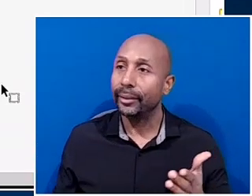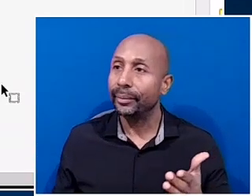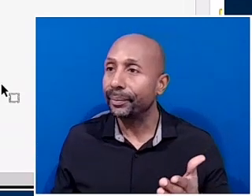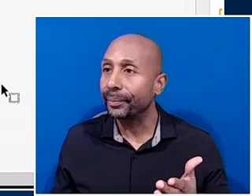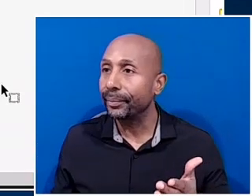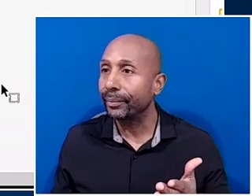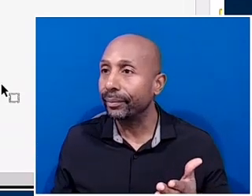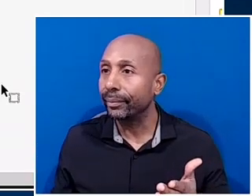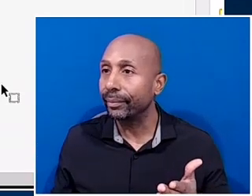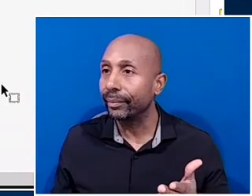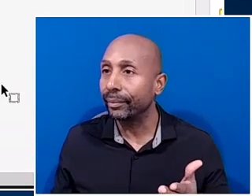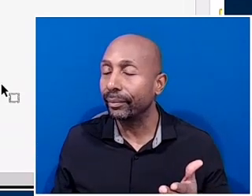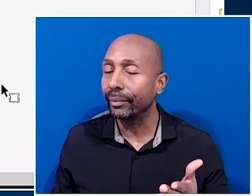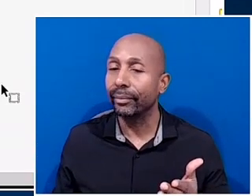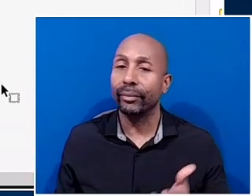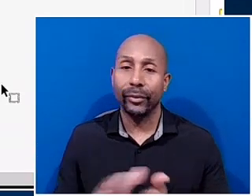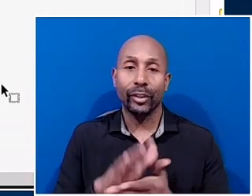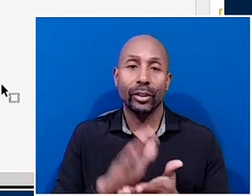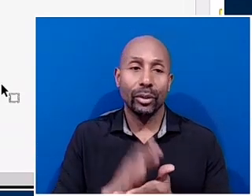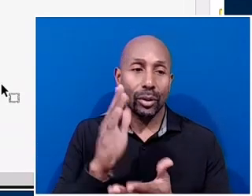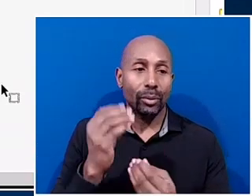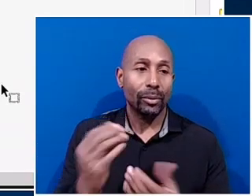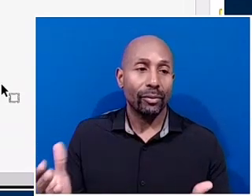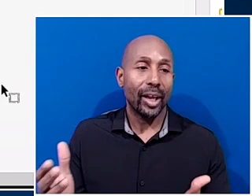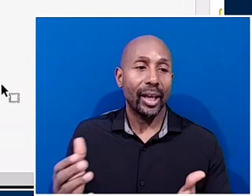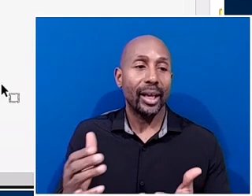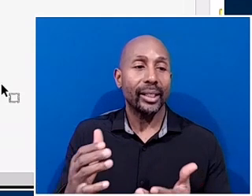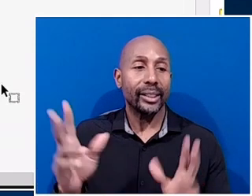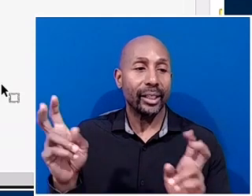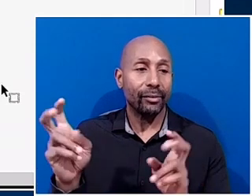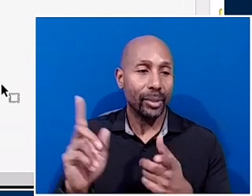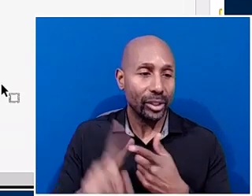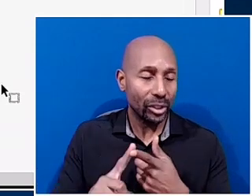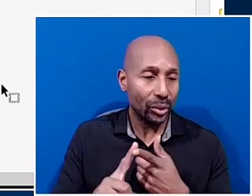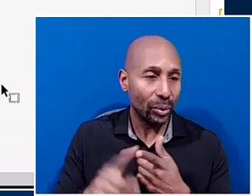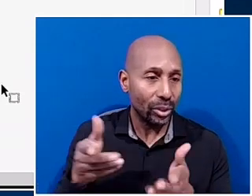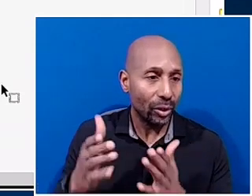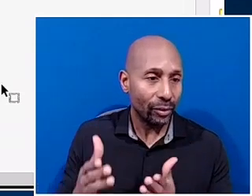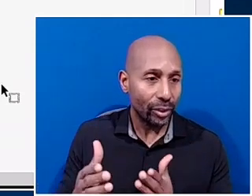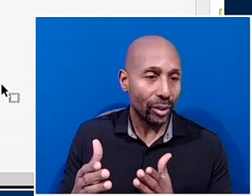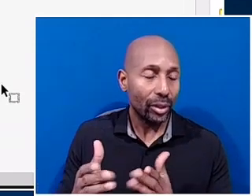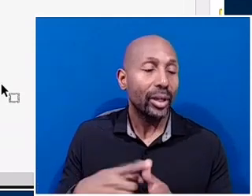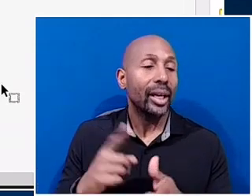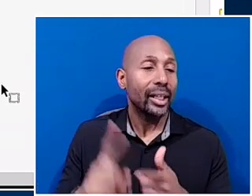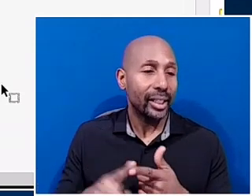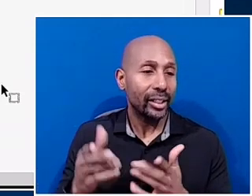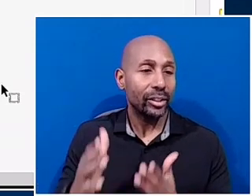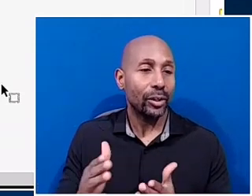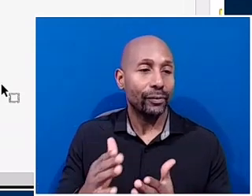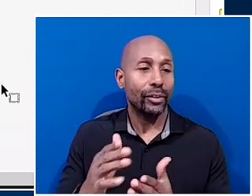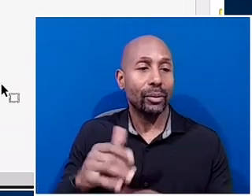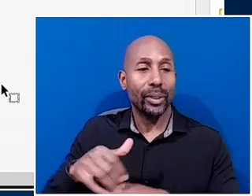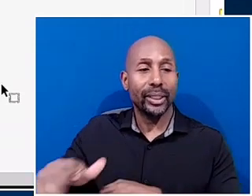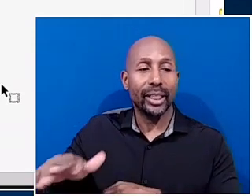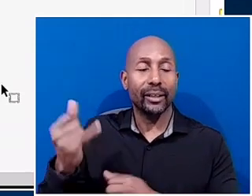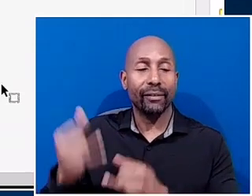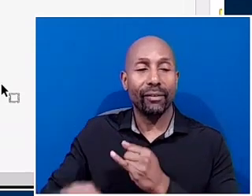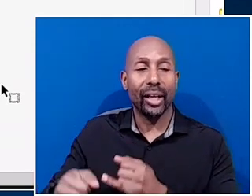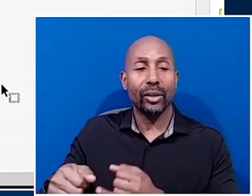information to the servicer, and the servicer would issue a final demand letter to the student, essentially requiring the student to repay the entire amount.